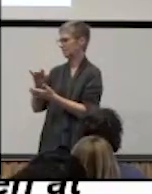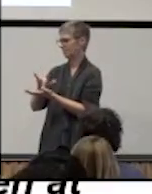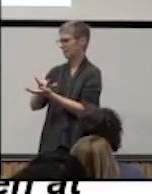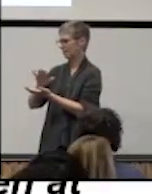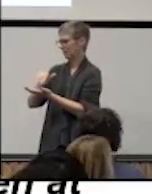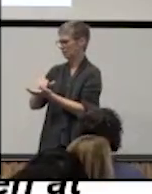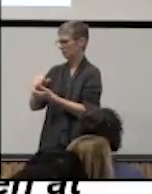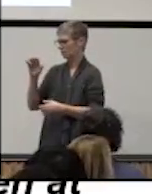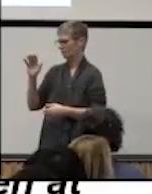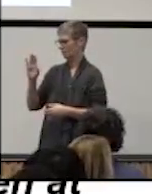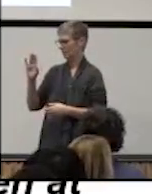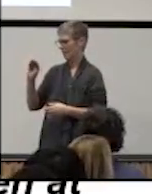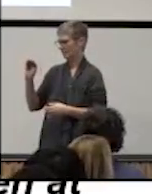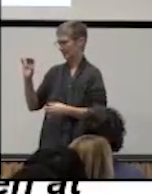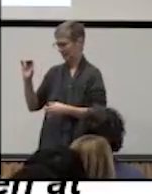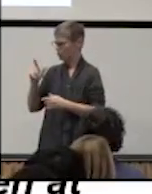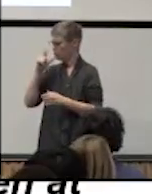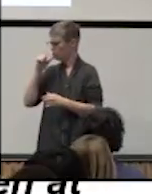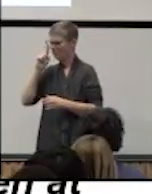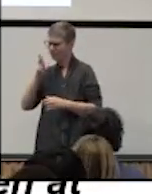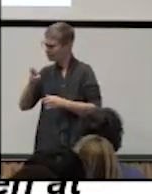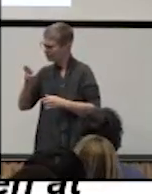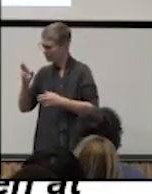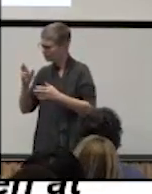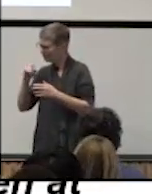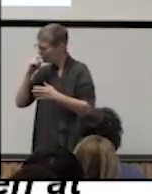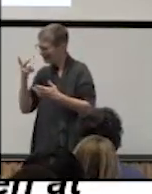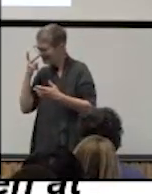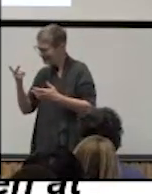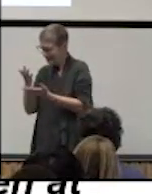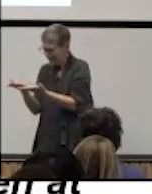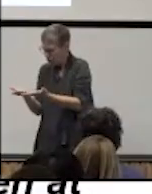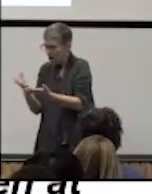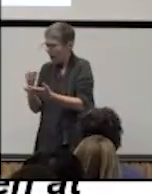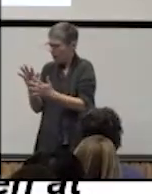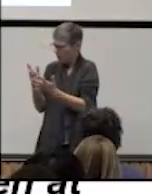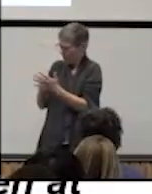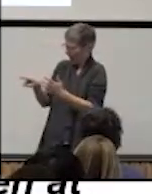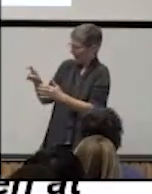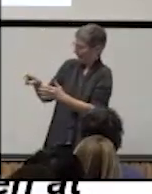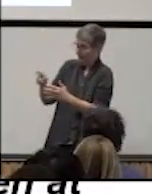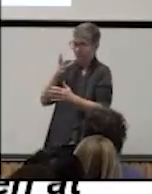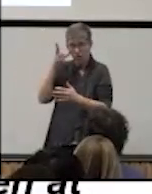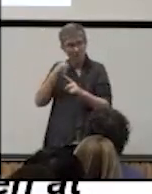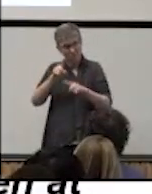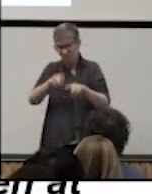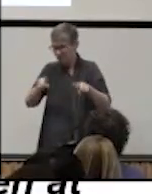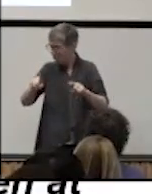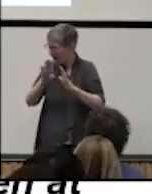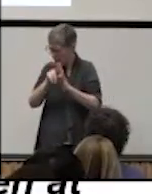who are the deaf and hard of hearing kids that we see here? And what do they need? What do their parents from multiple backgrounds feel like they need?